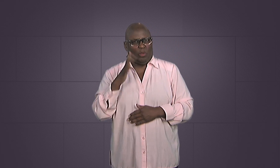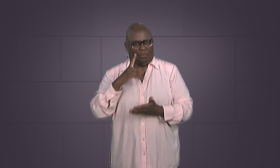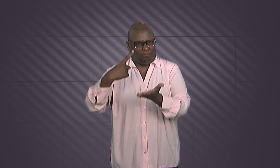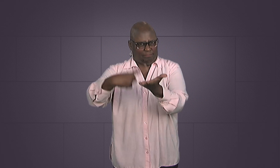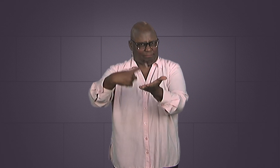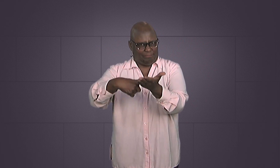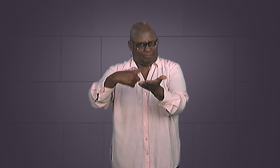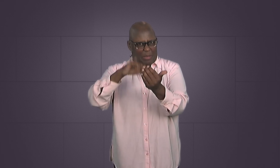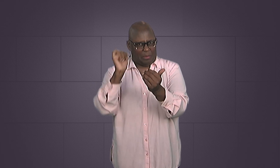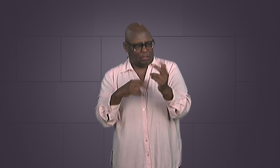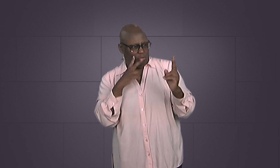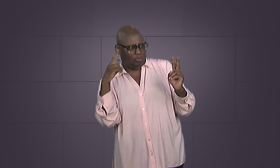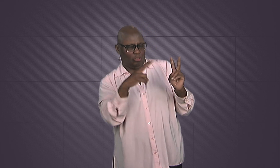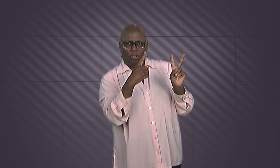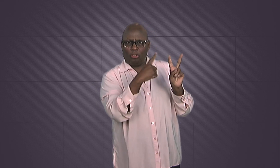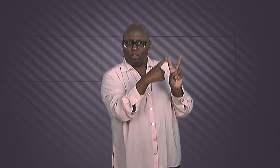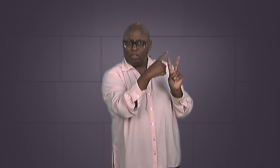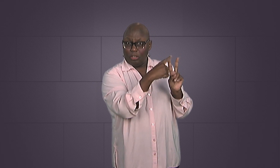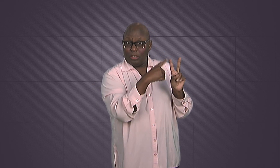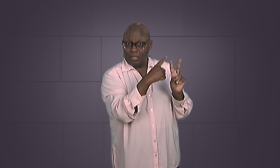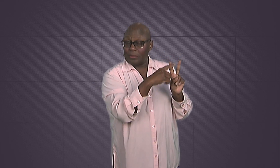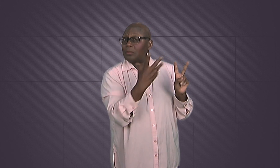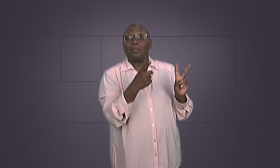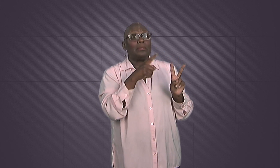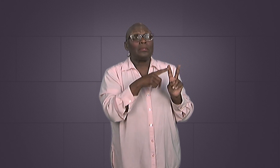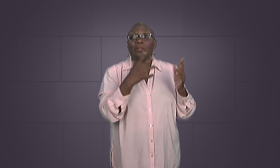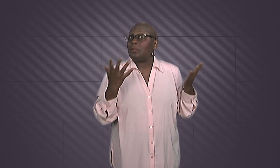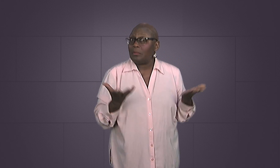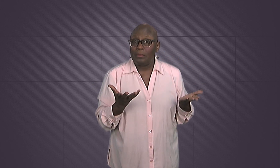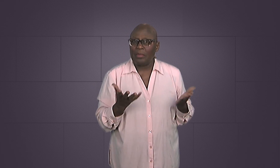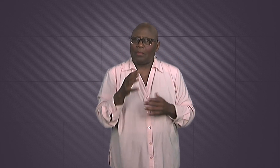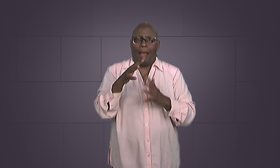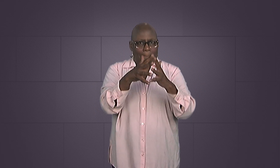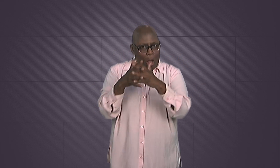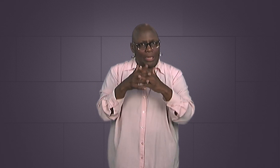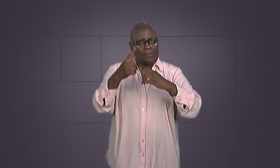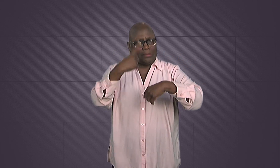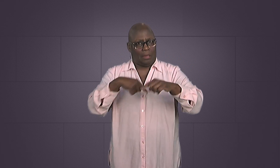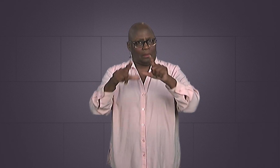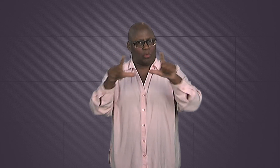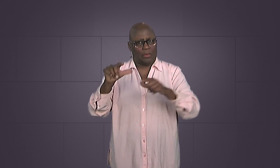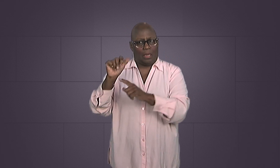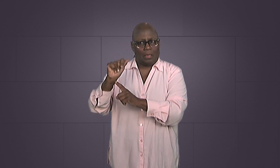The approach we will talk about today looks at facilitating American Sign Language